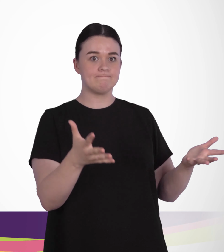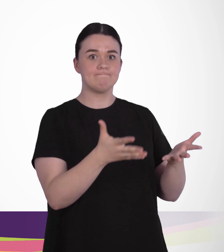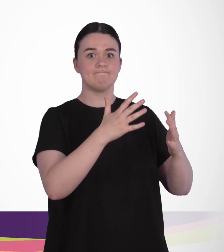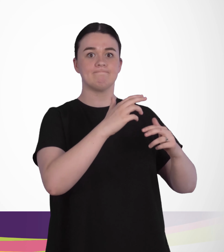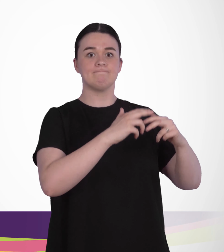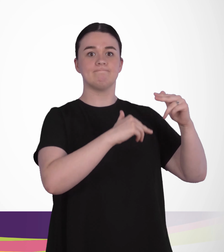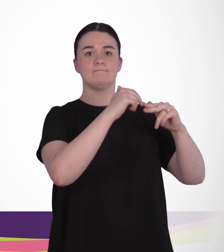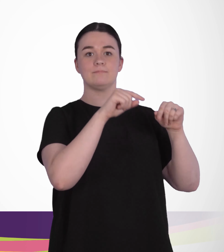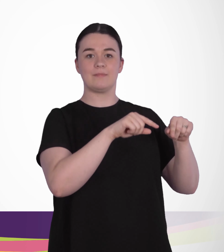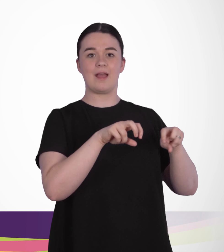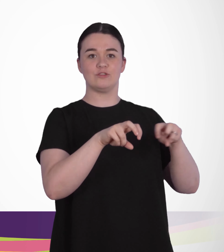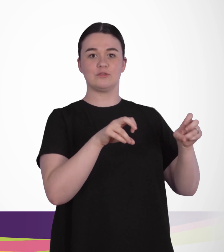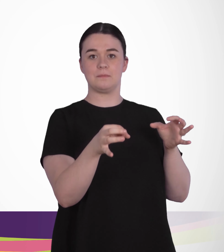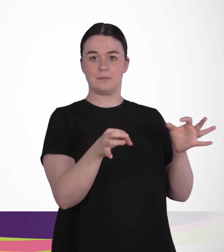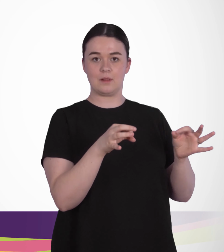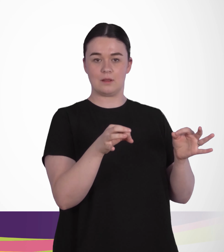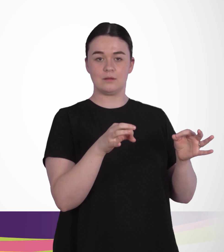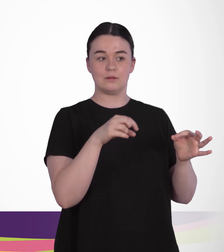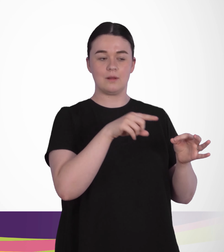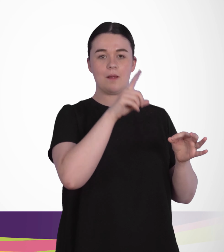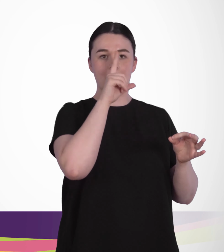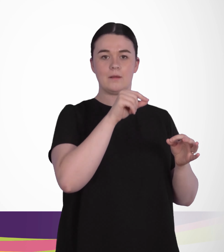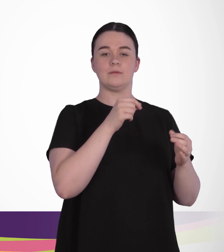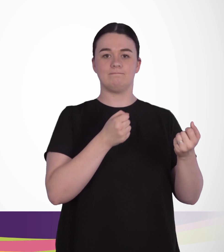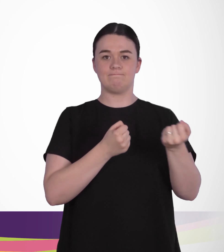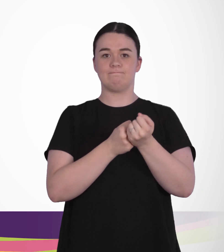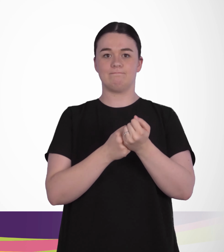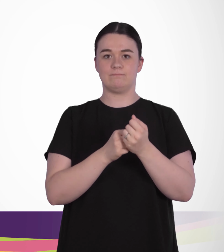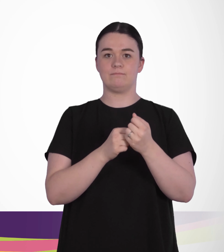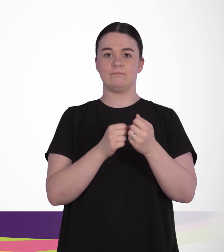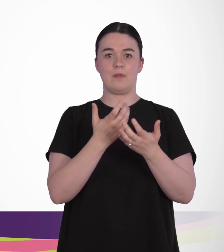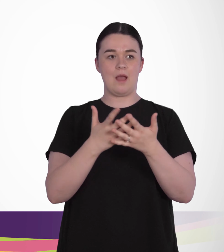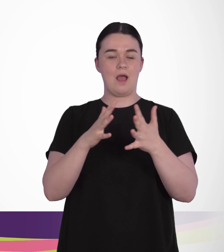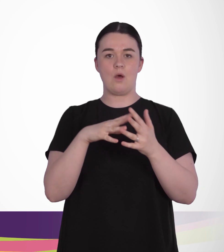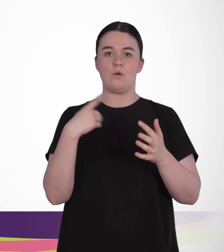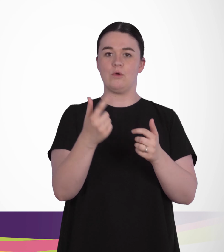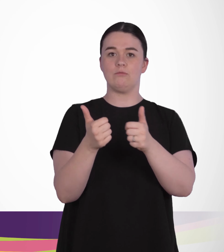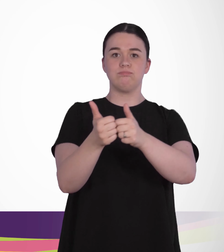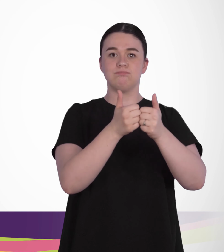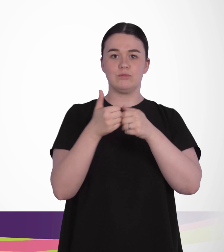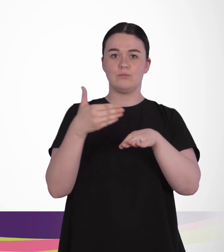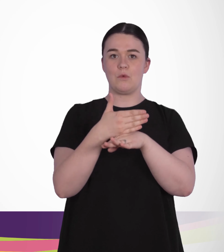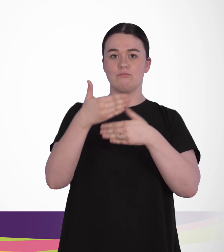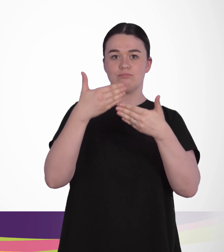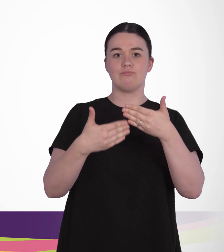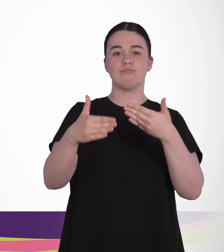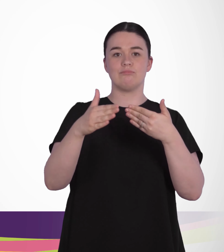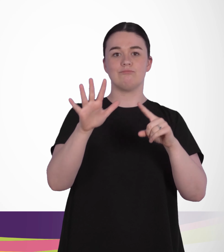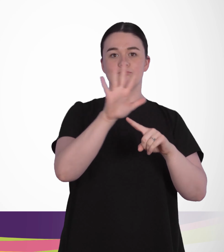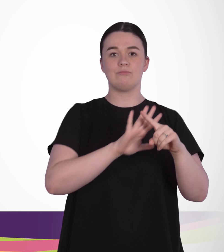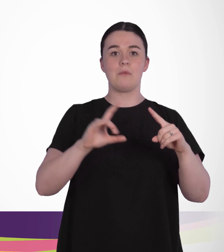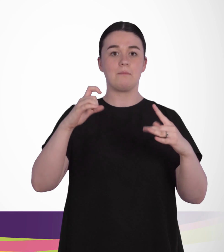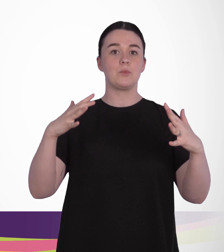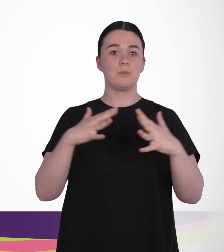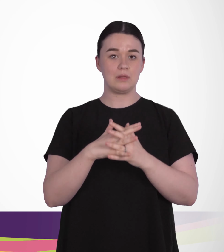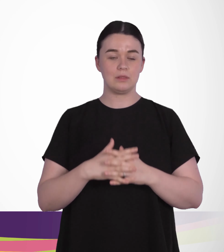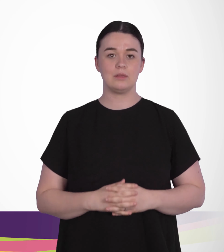development of its Action Plans, as well as work across the Commonwealth.